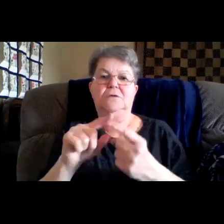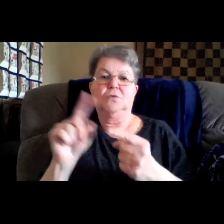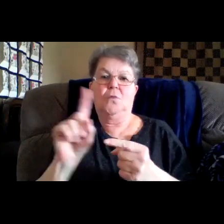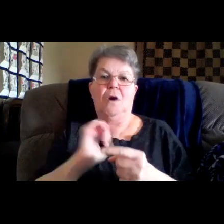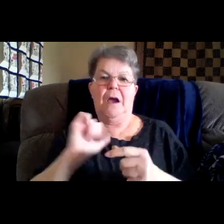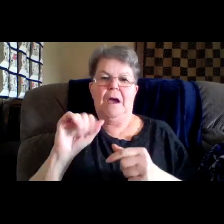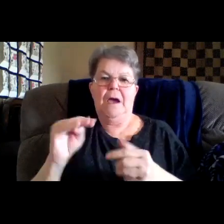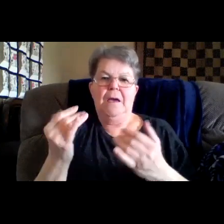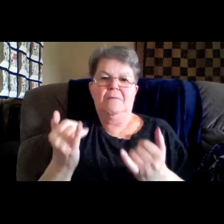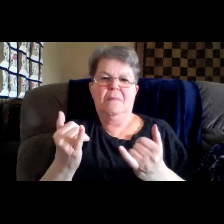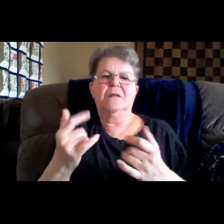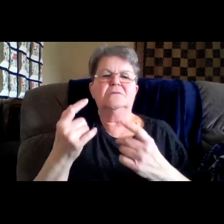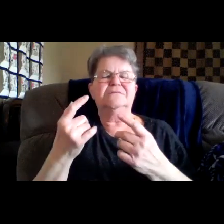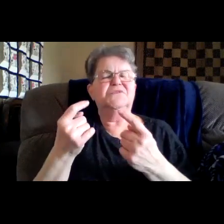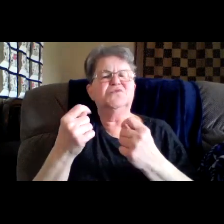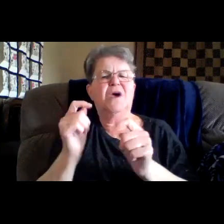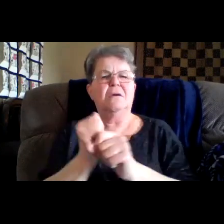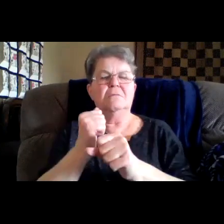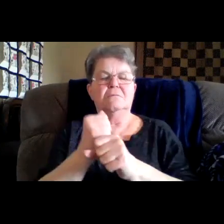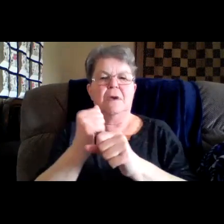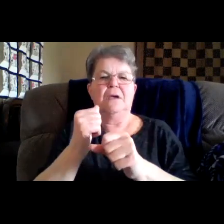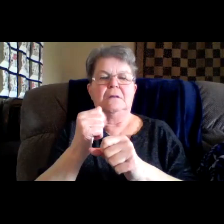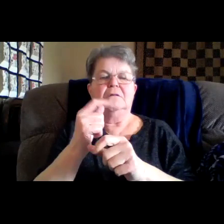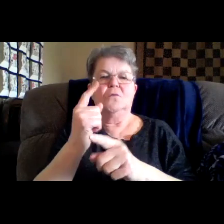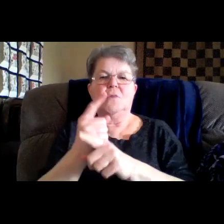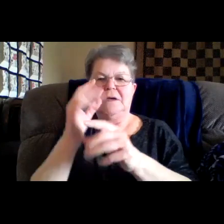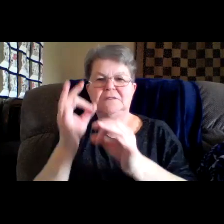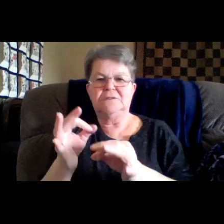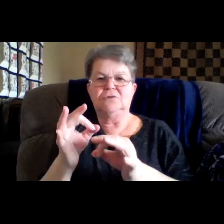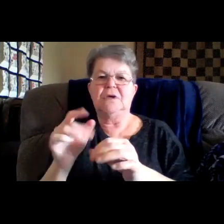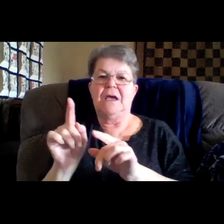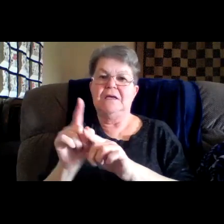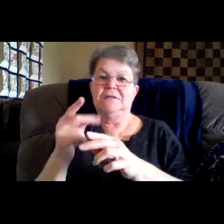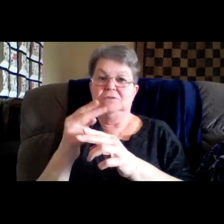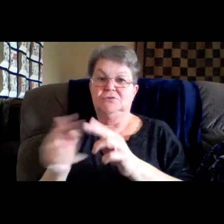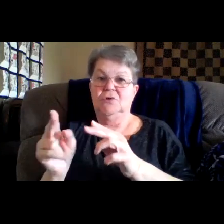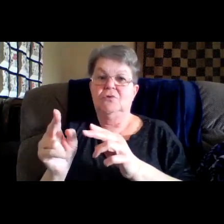try to make the right decisions for you. Because some decisions may not be good